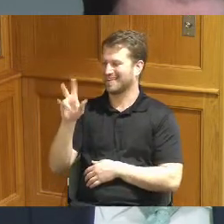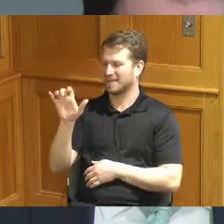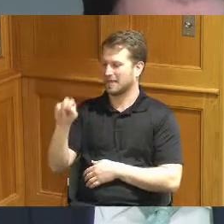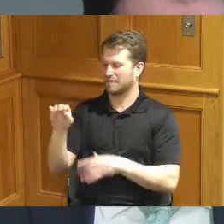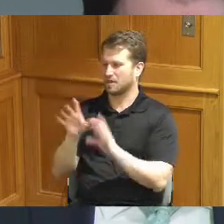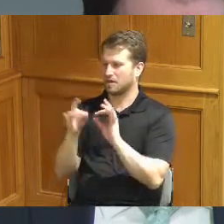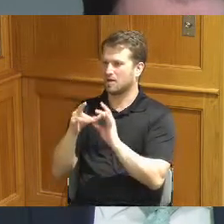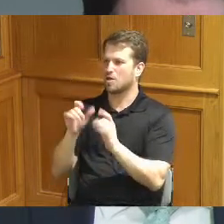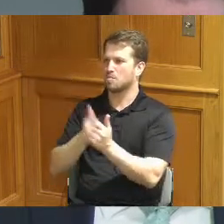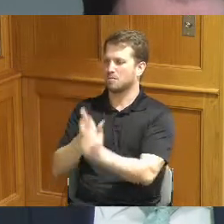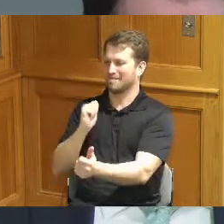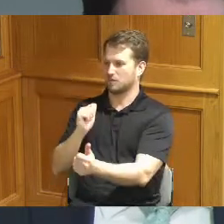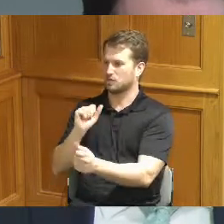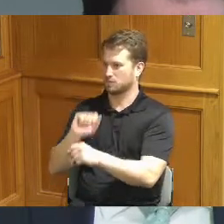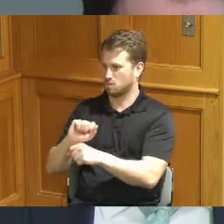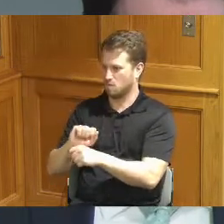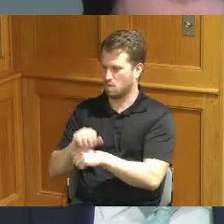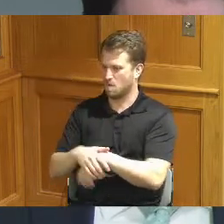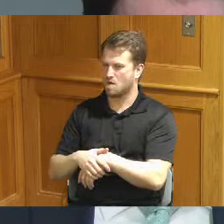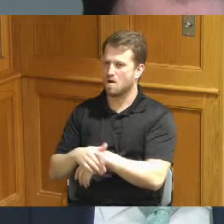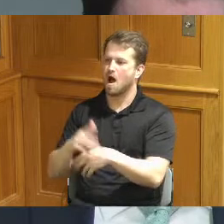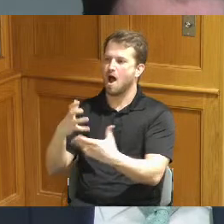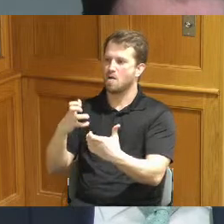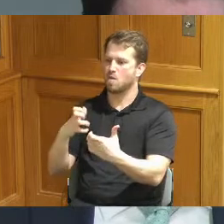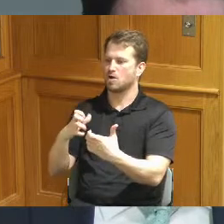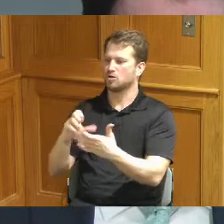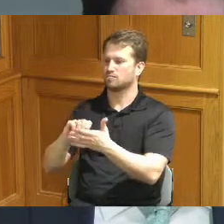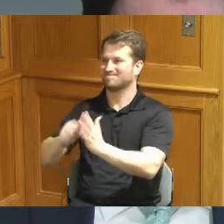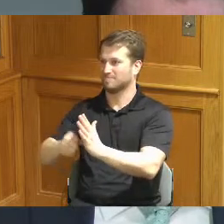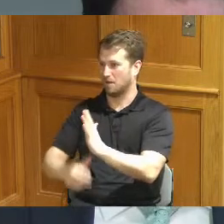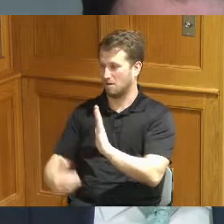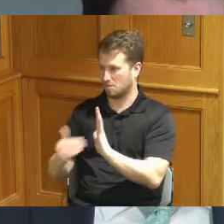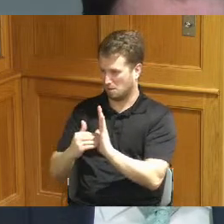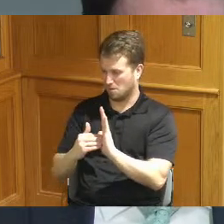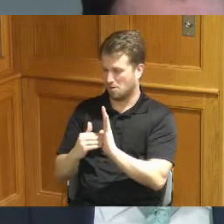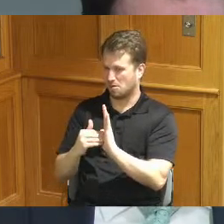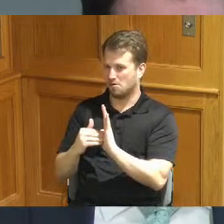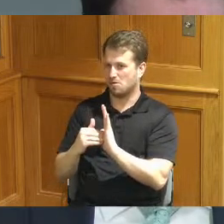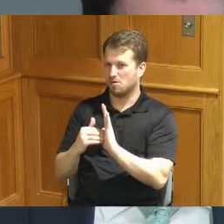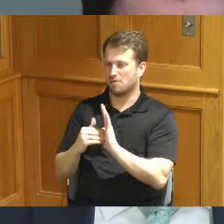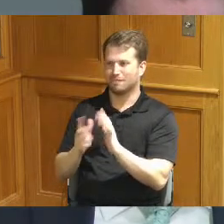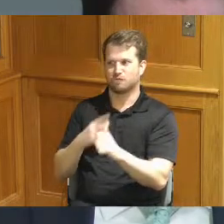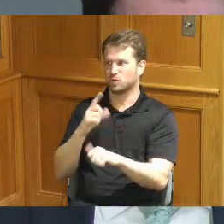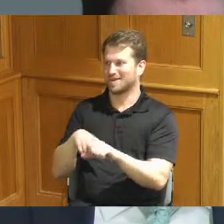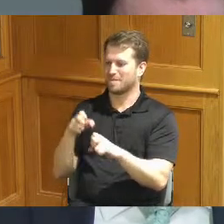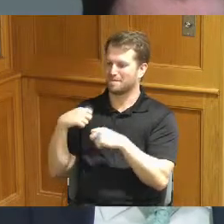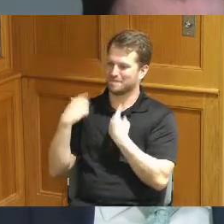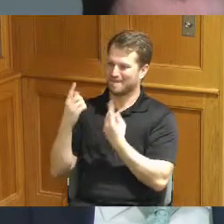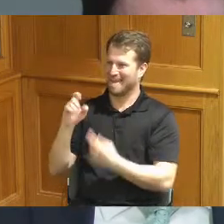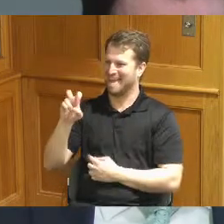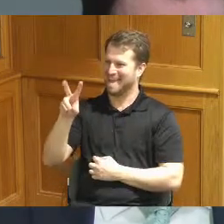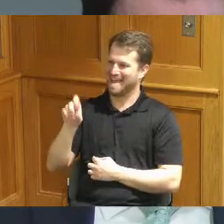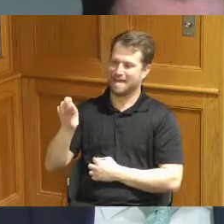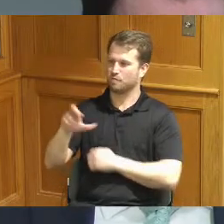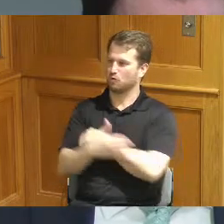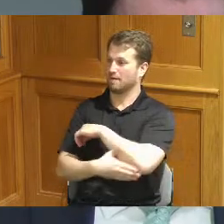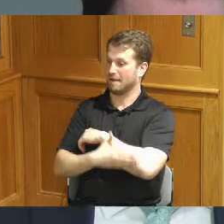work I just wanted to highlight again that for the first time ever the county would be looking